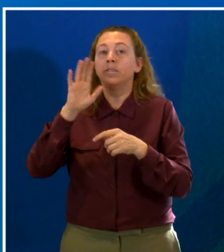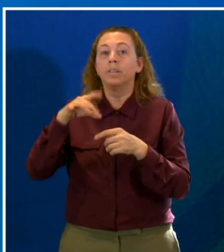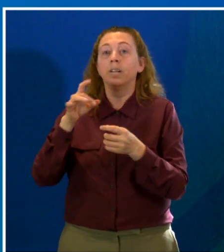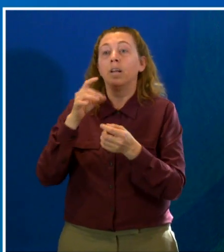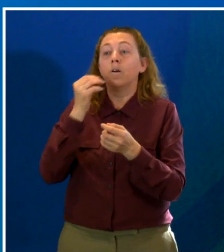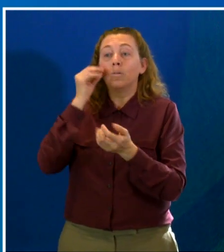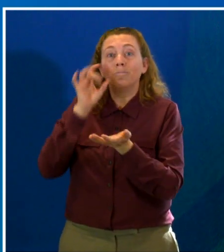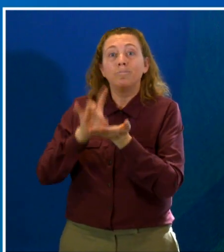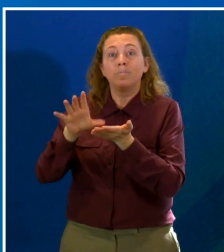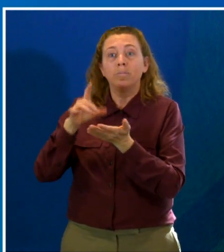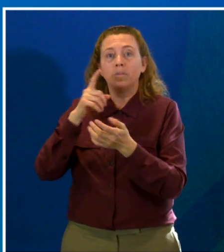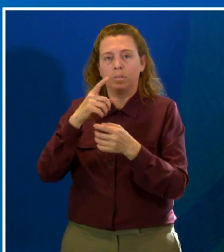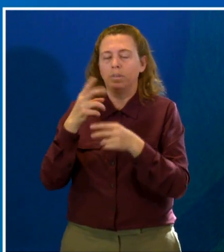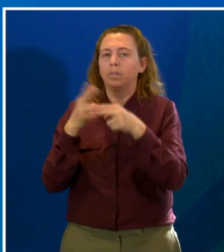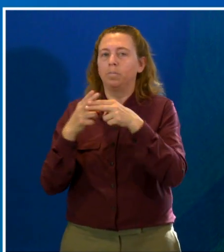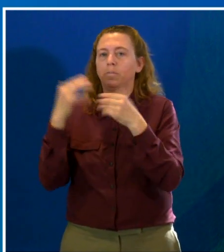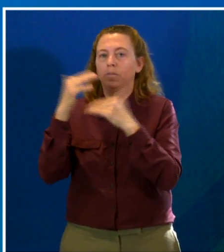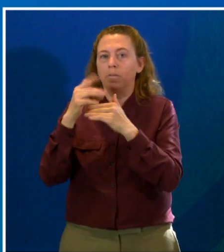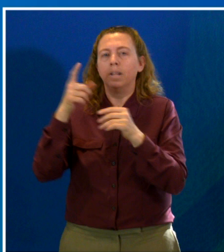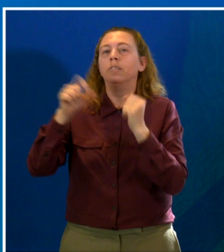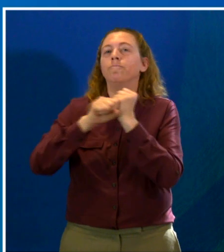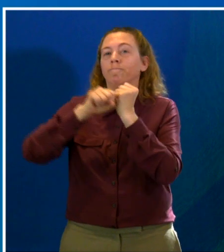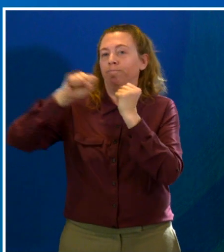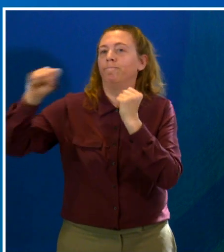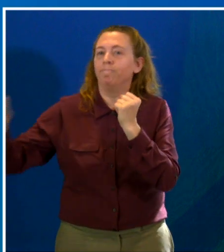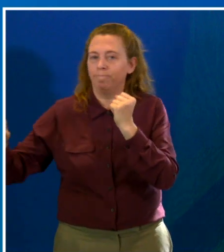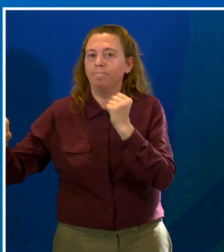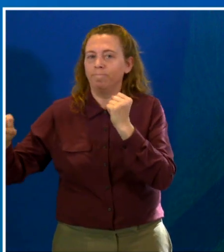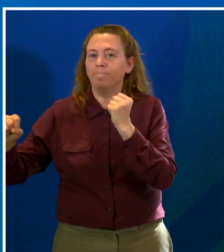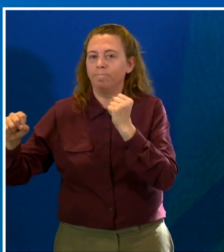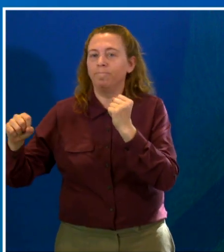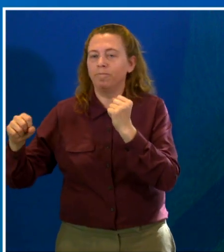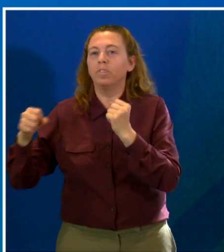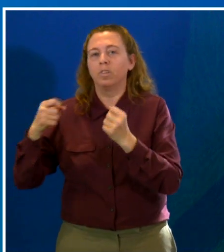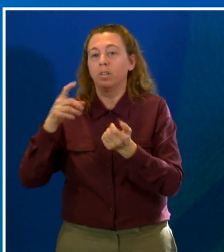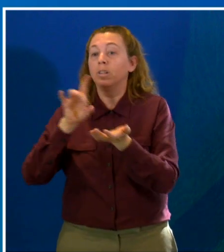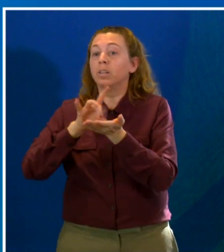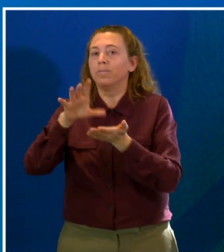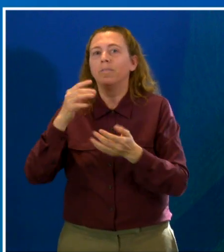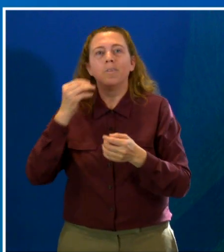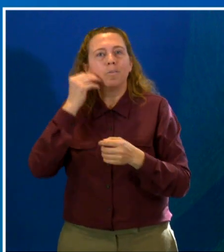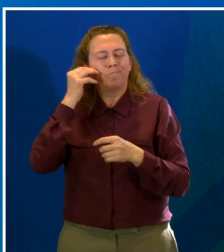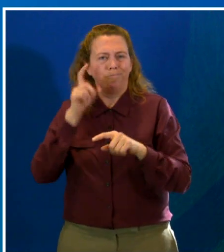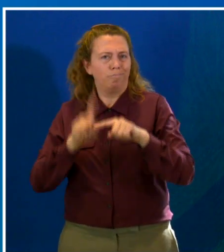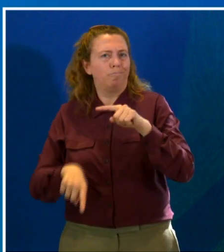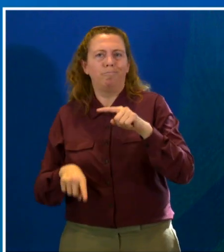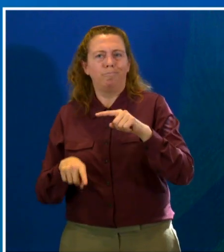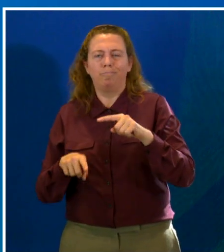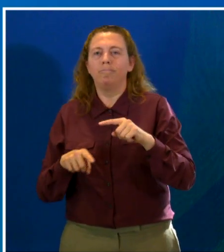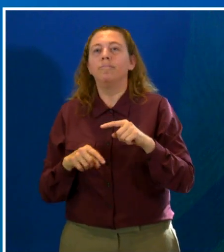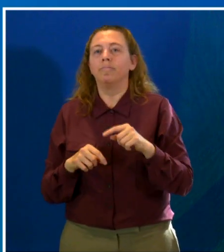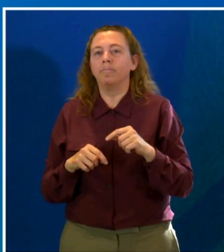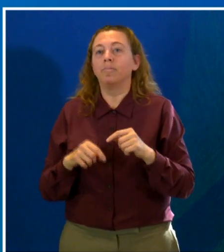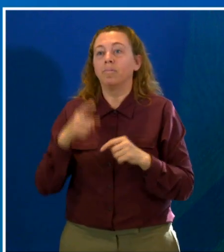struggling with the financial impact of the pandemic. If you are a Clark County resident seeking rental